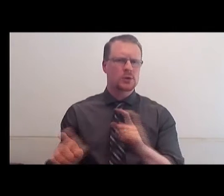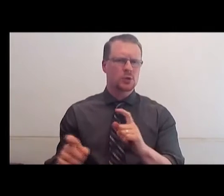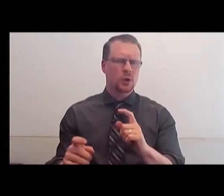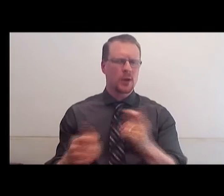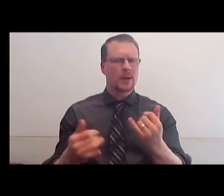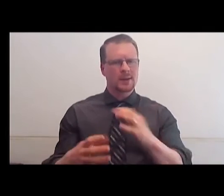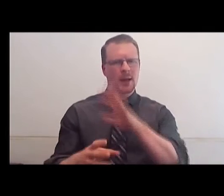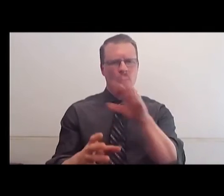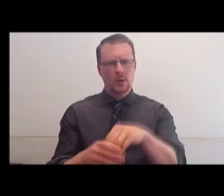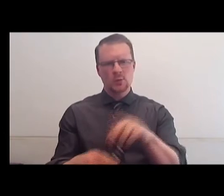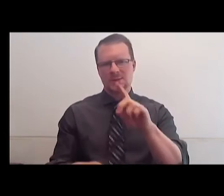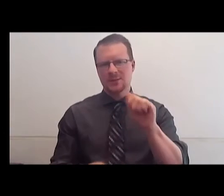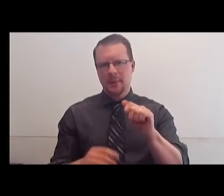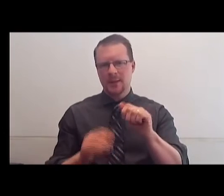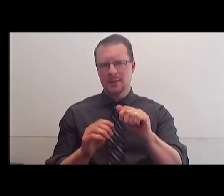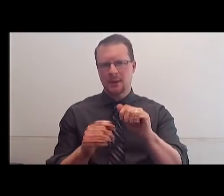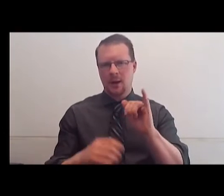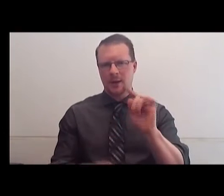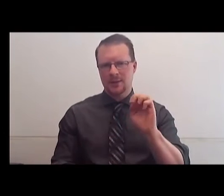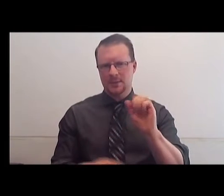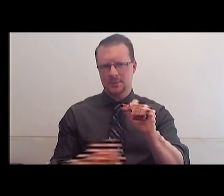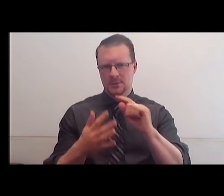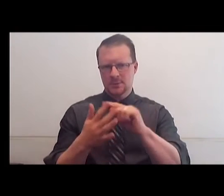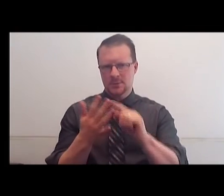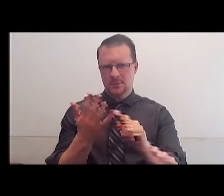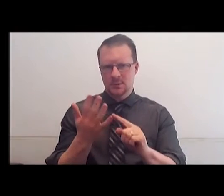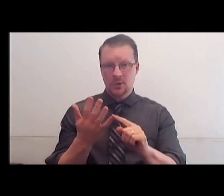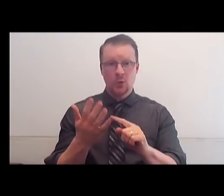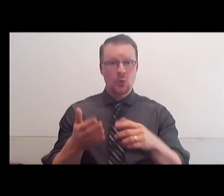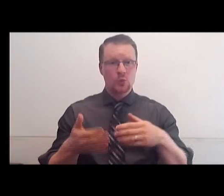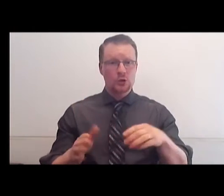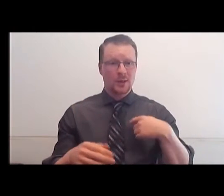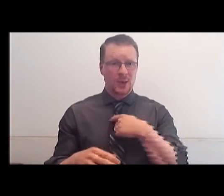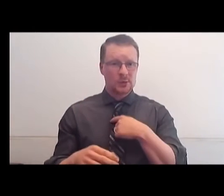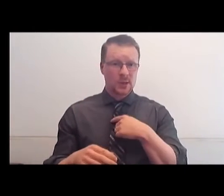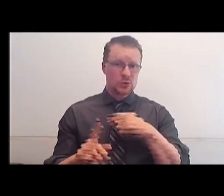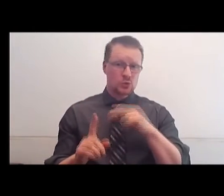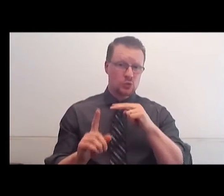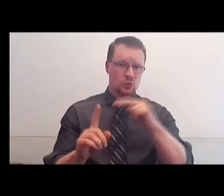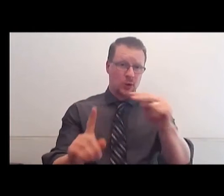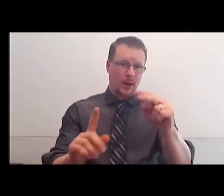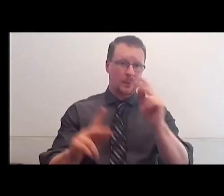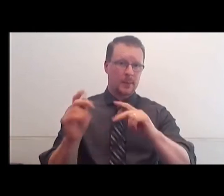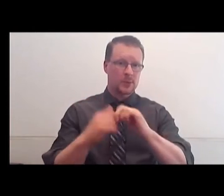the graduate questionnaire now includes disability items, which